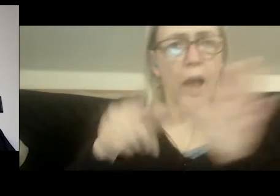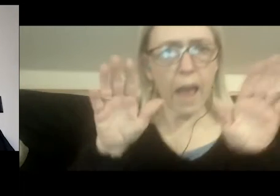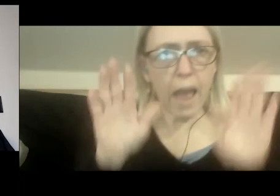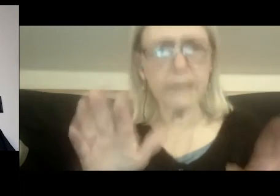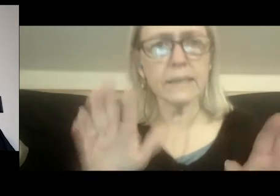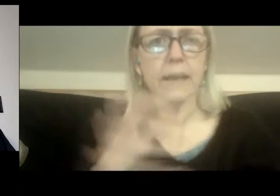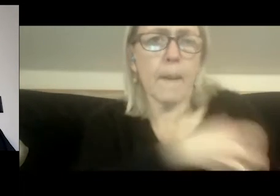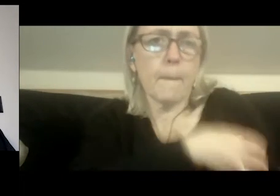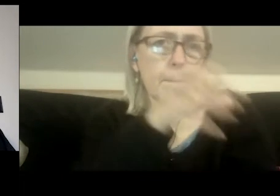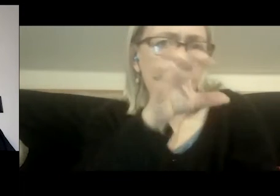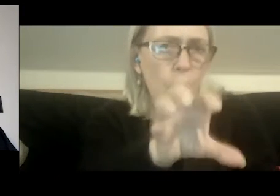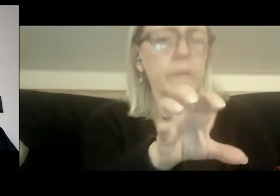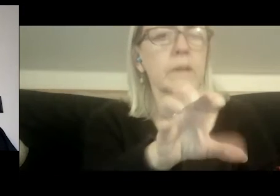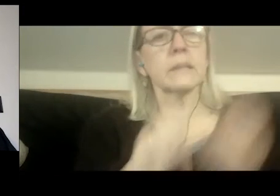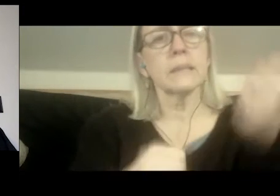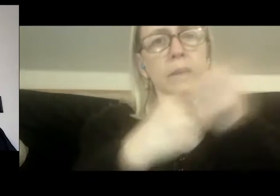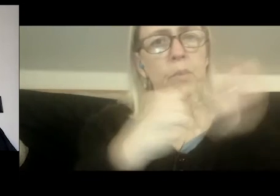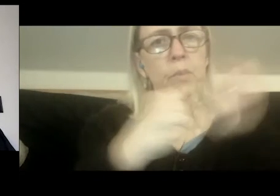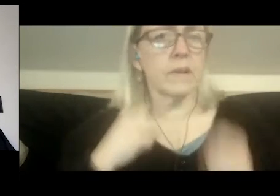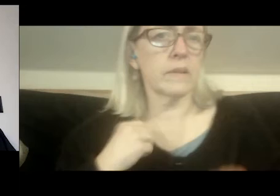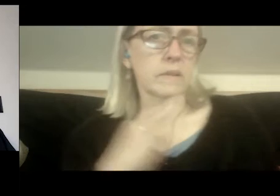At the foundation of the award is the ability to recognize,